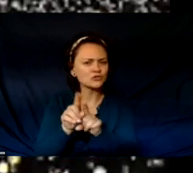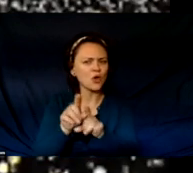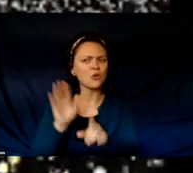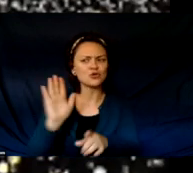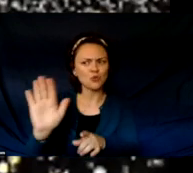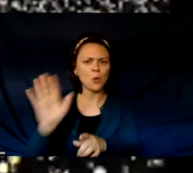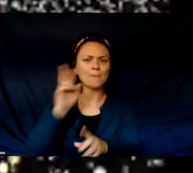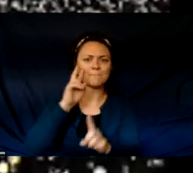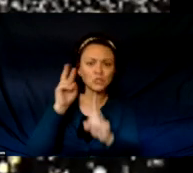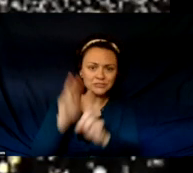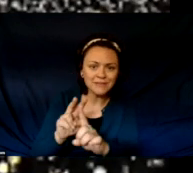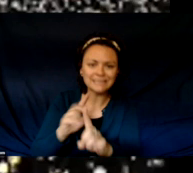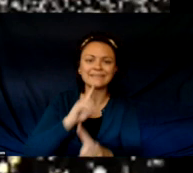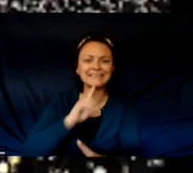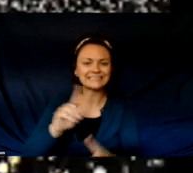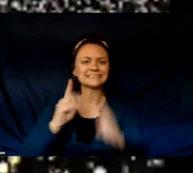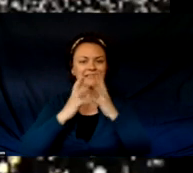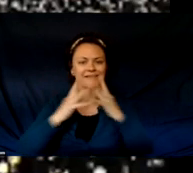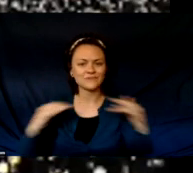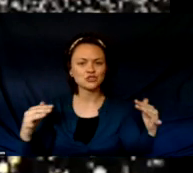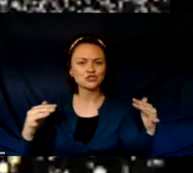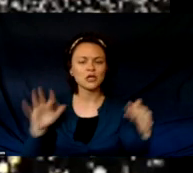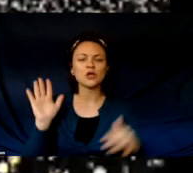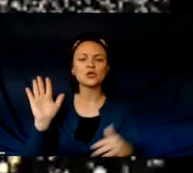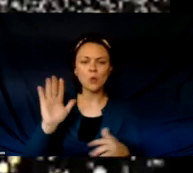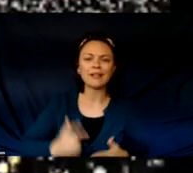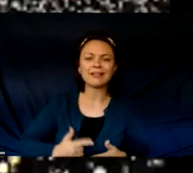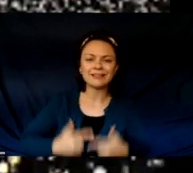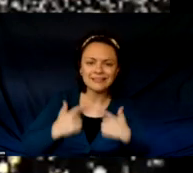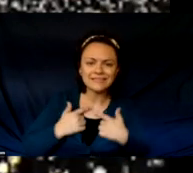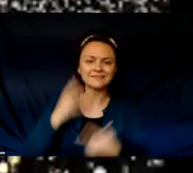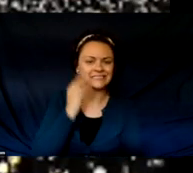on lived experience in the community.